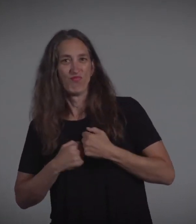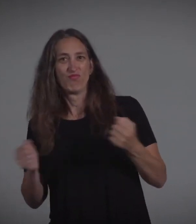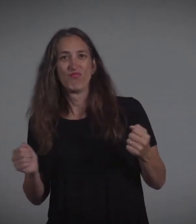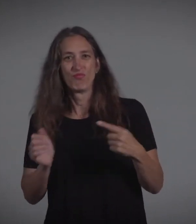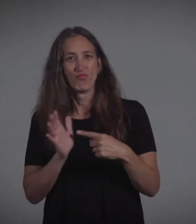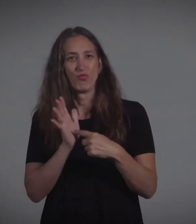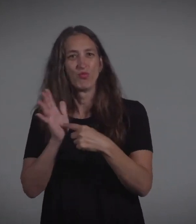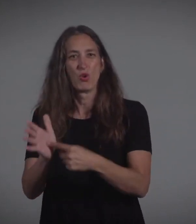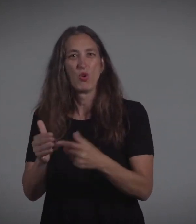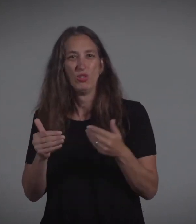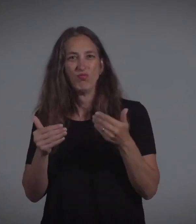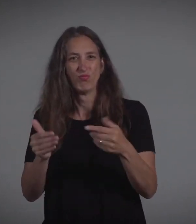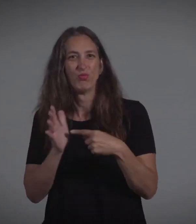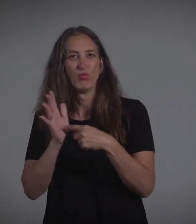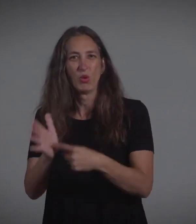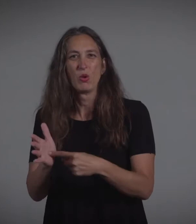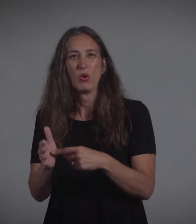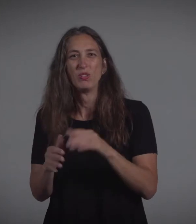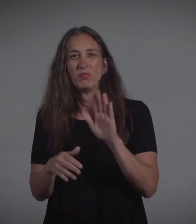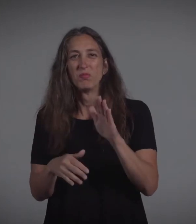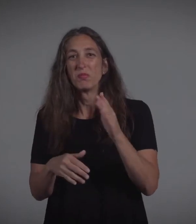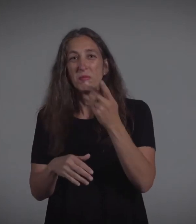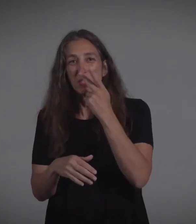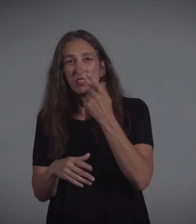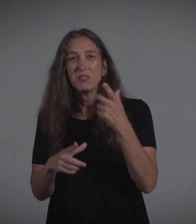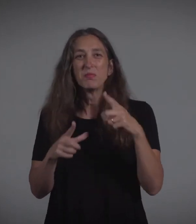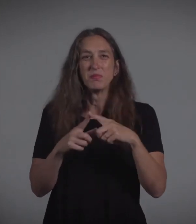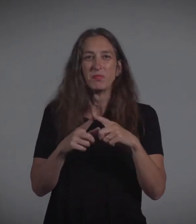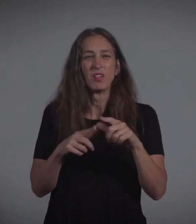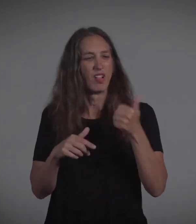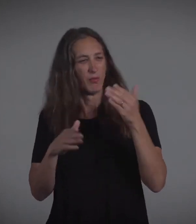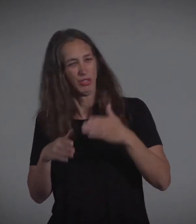The abuser may expose their penis or vagina to the victim.